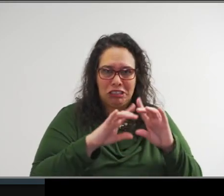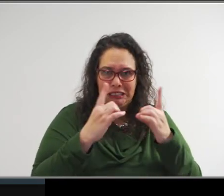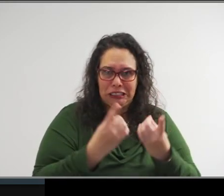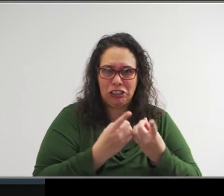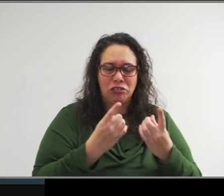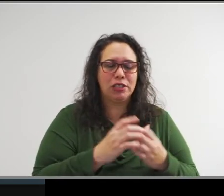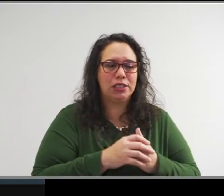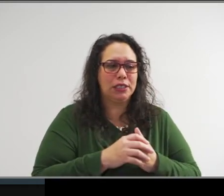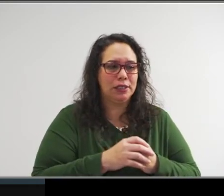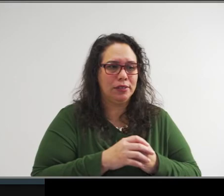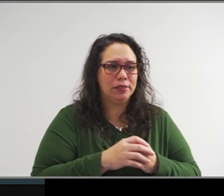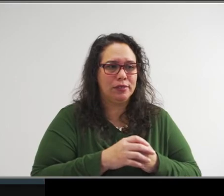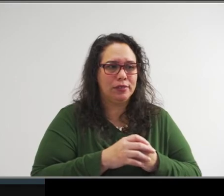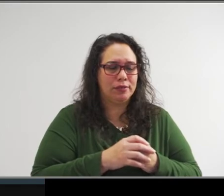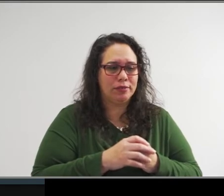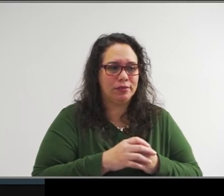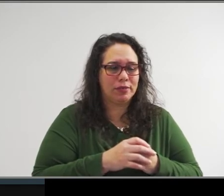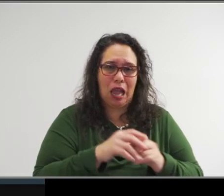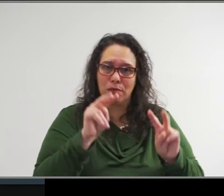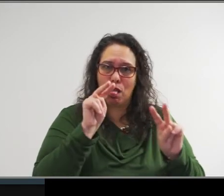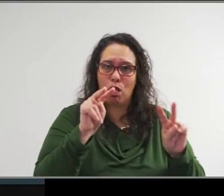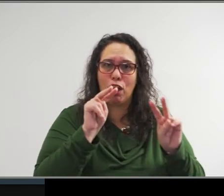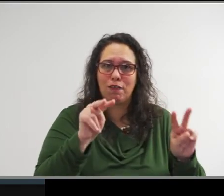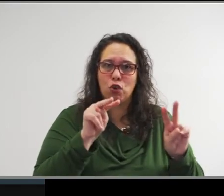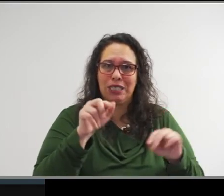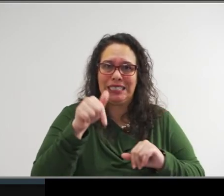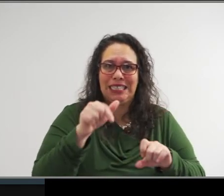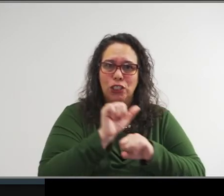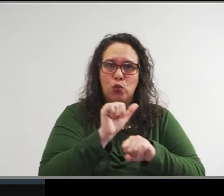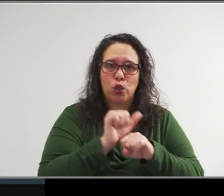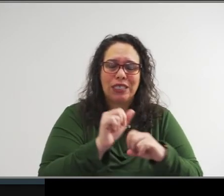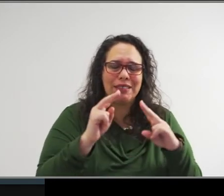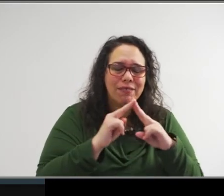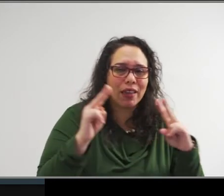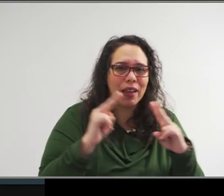And I'm looking forward to this work. It's very, very important work.